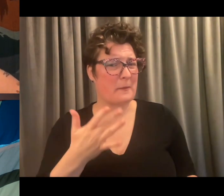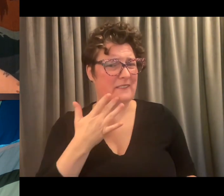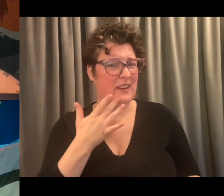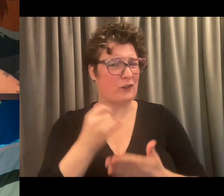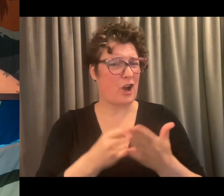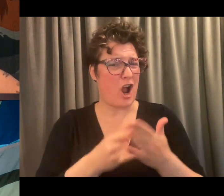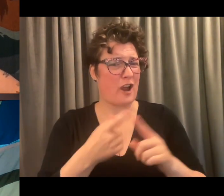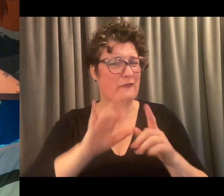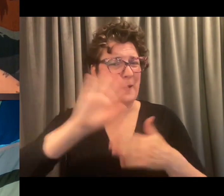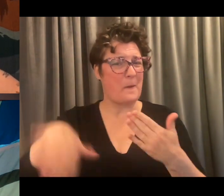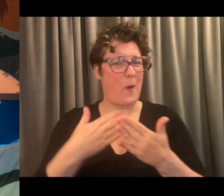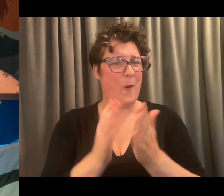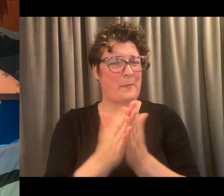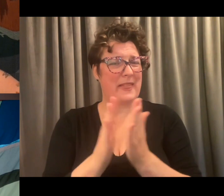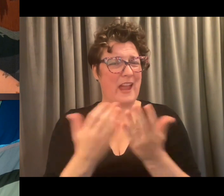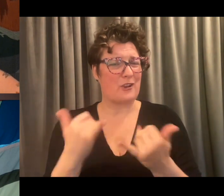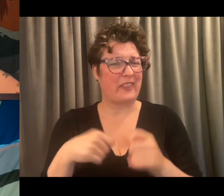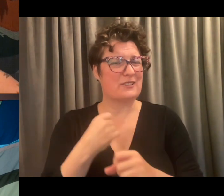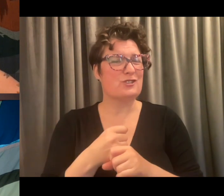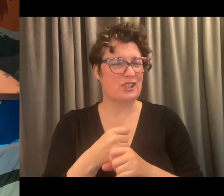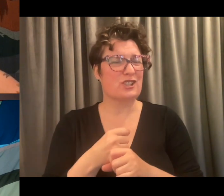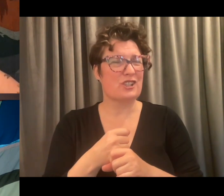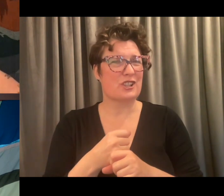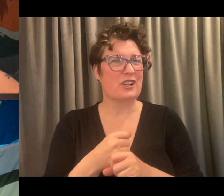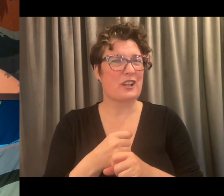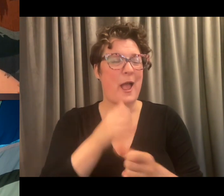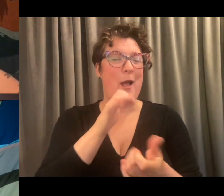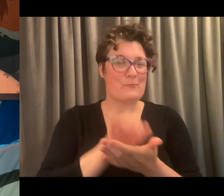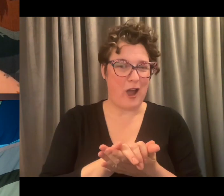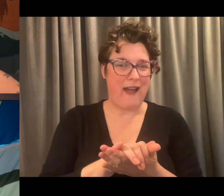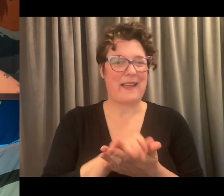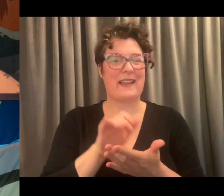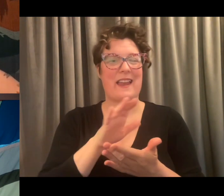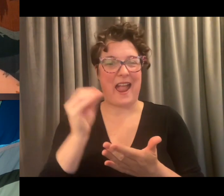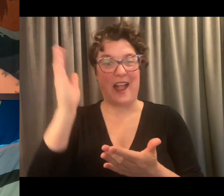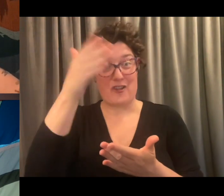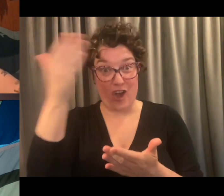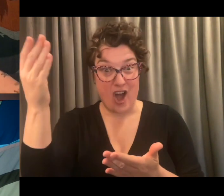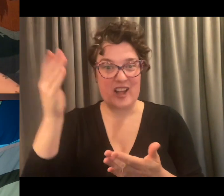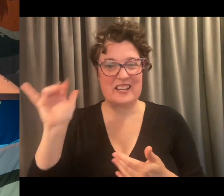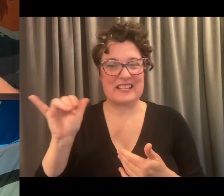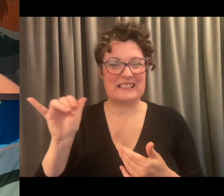Like, yeah, it's a bride and then God is like this groom with a big spleen on his head,